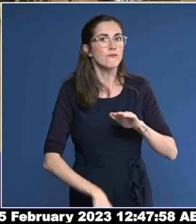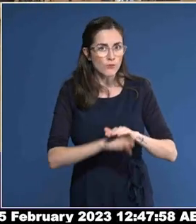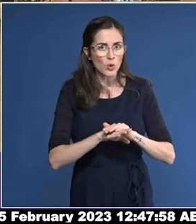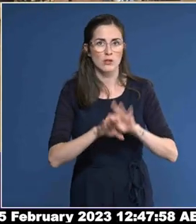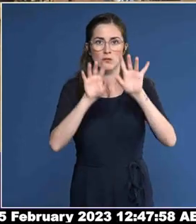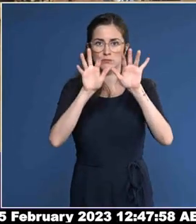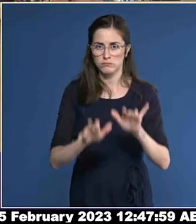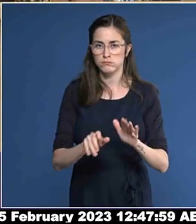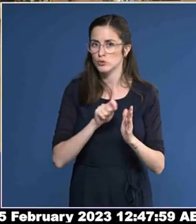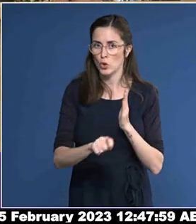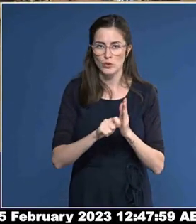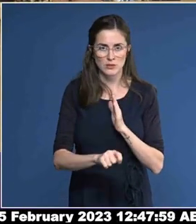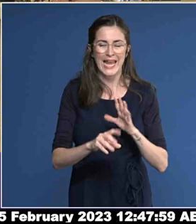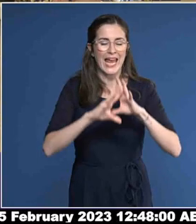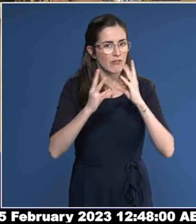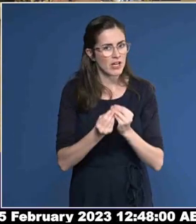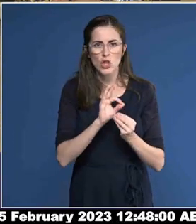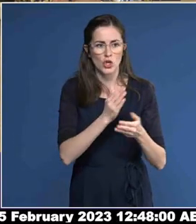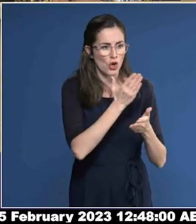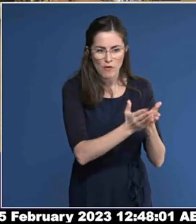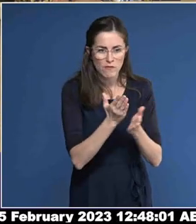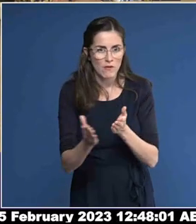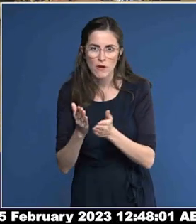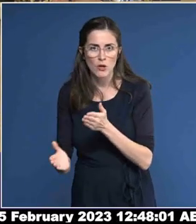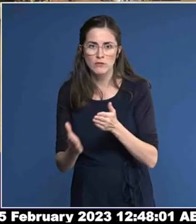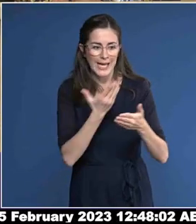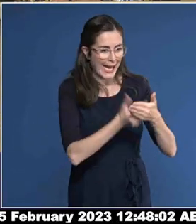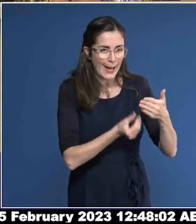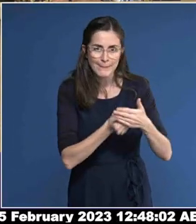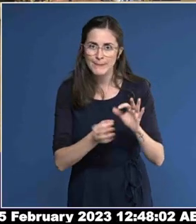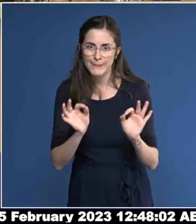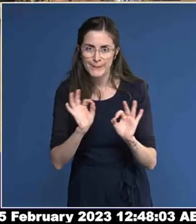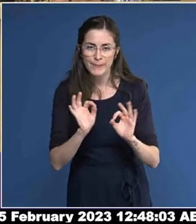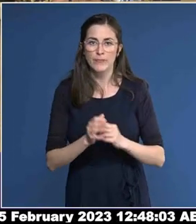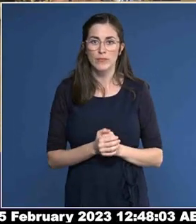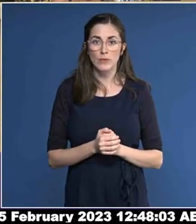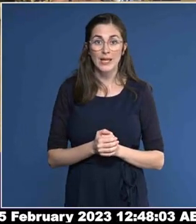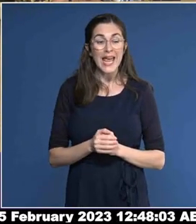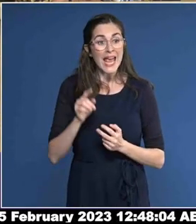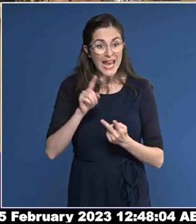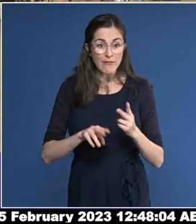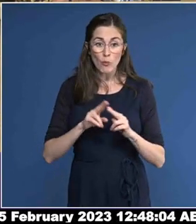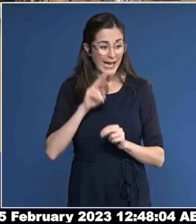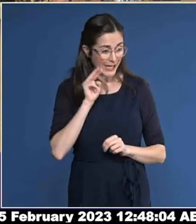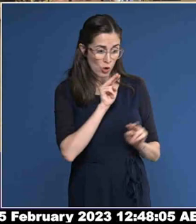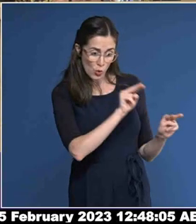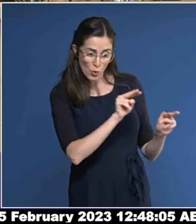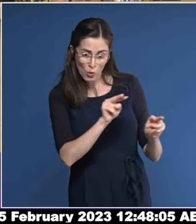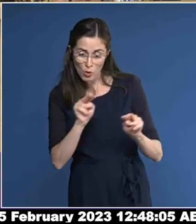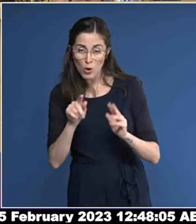We also will provide feedback to support workers when we feel that the information that's included is not adequate.